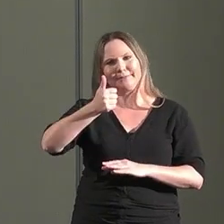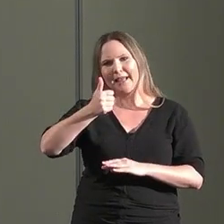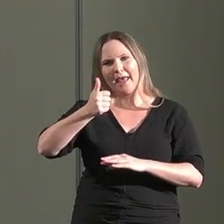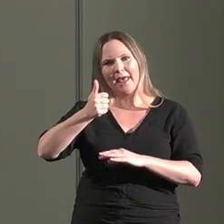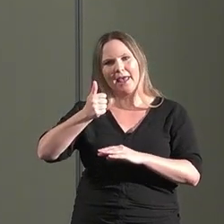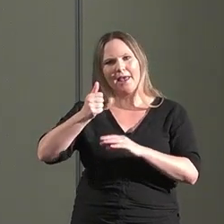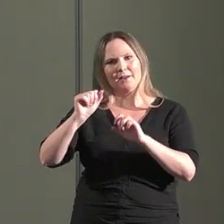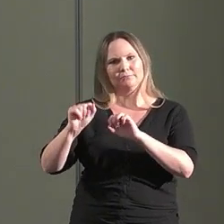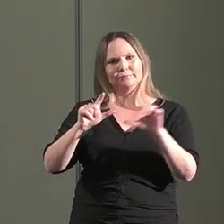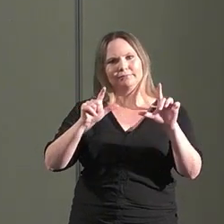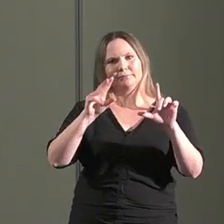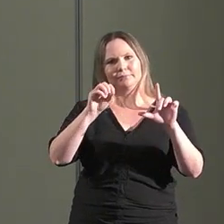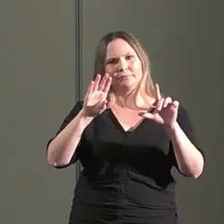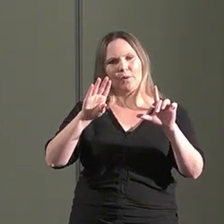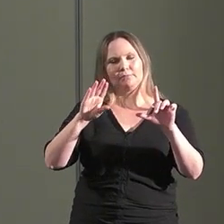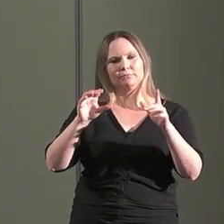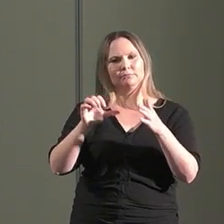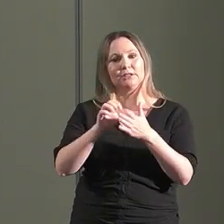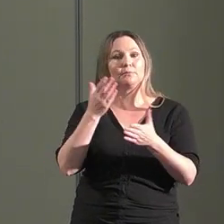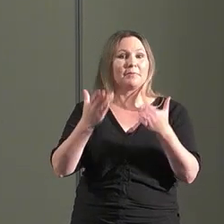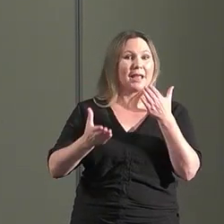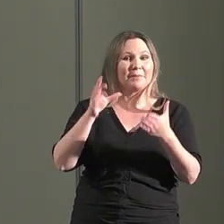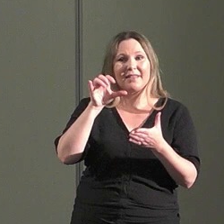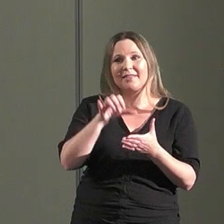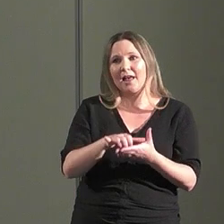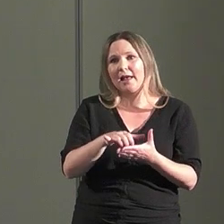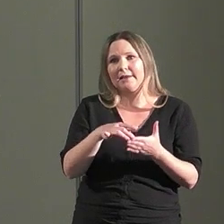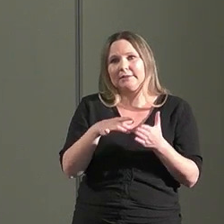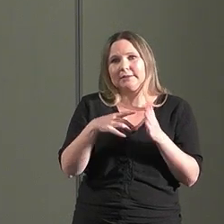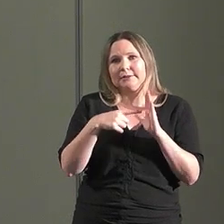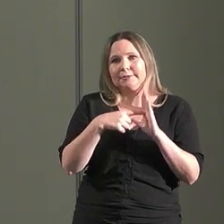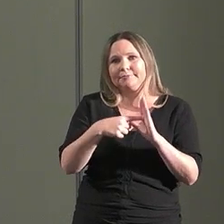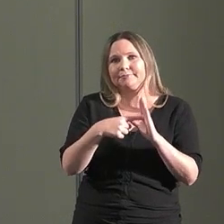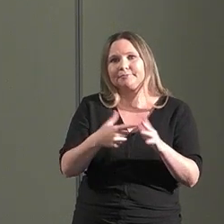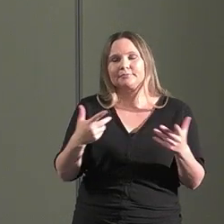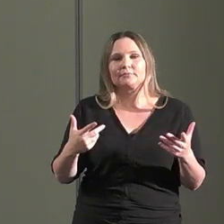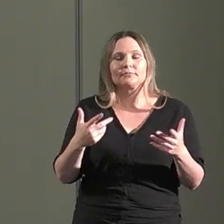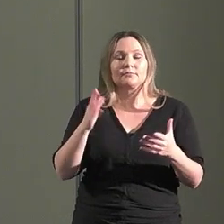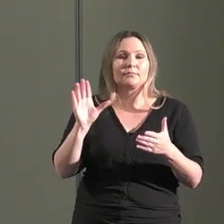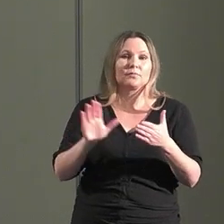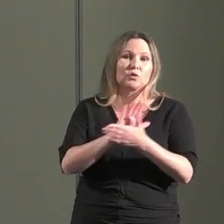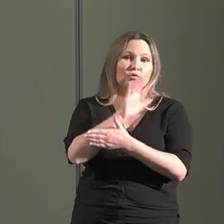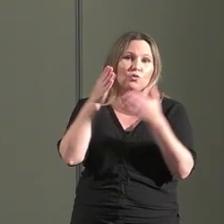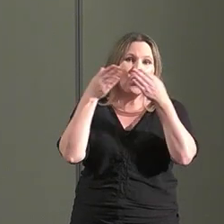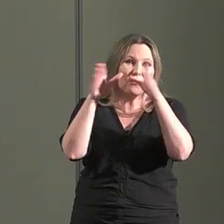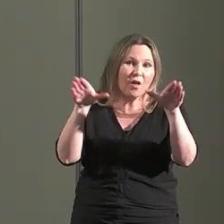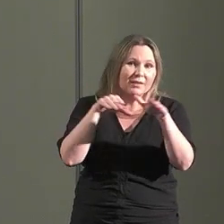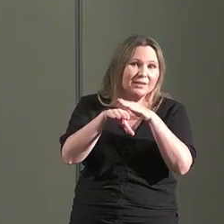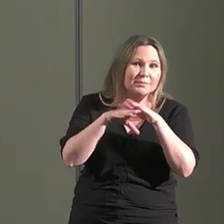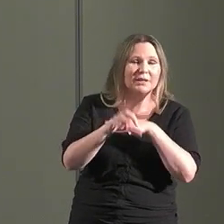That may be the institution overall accessibility or not.